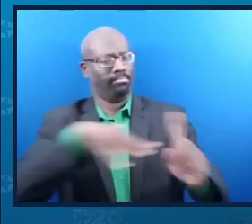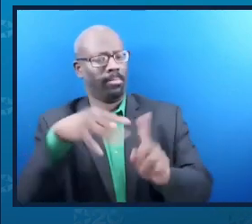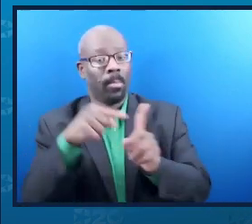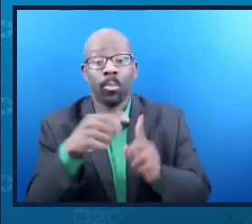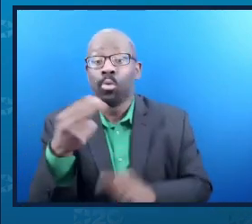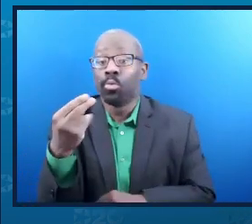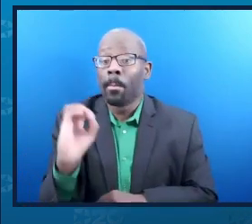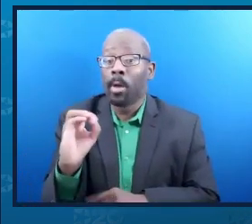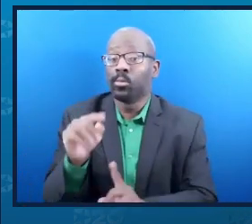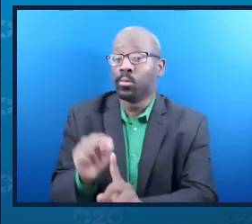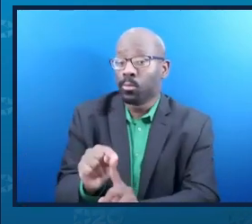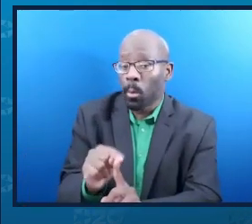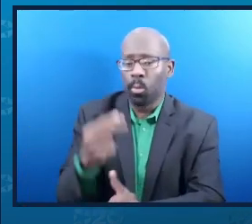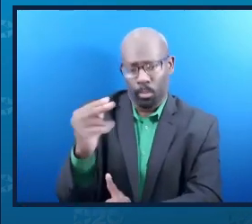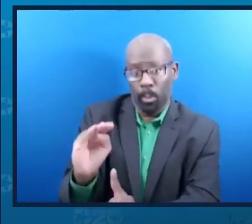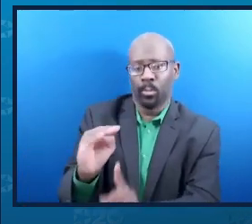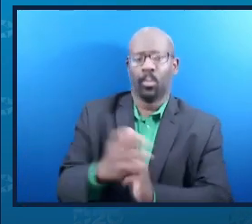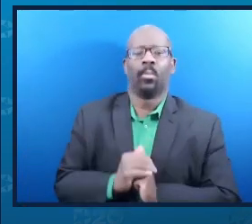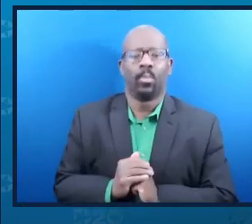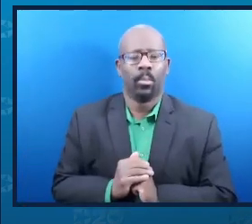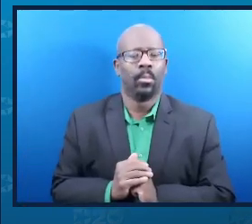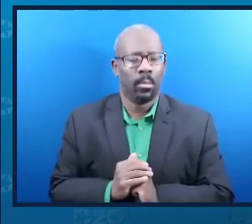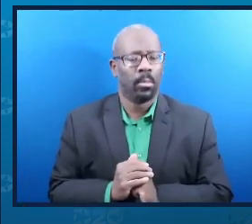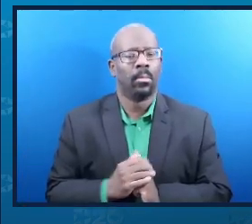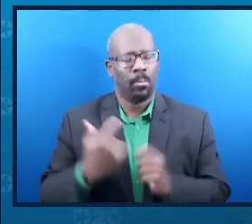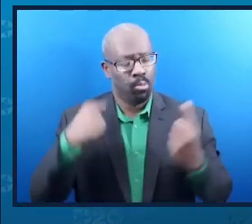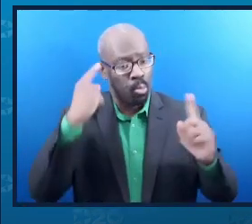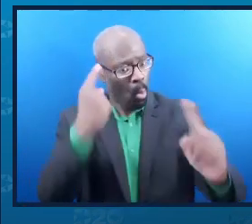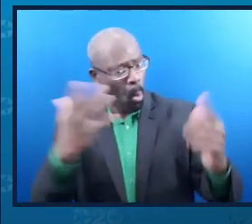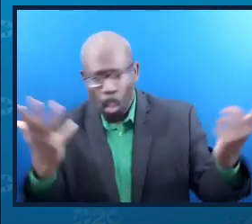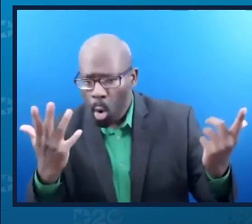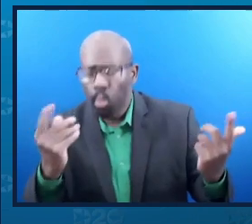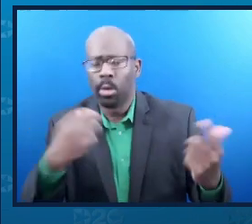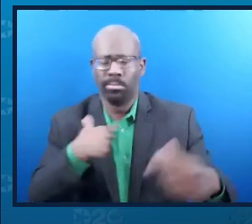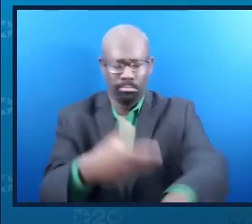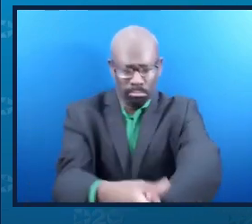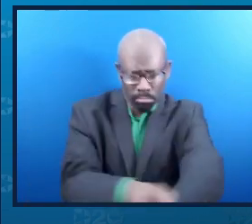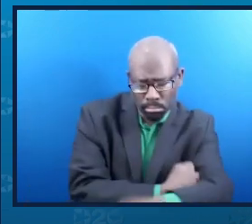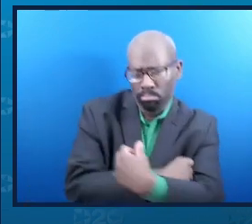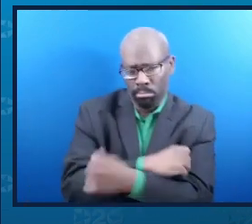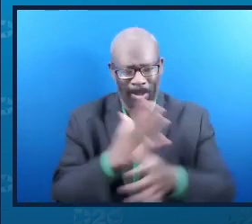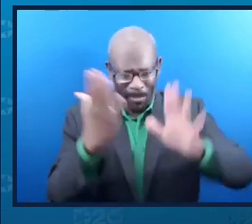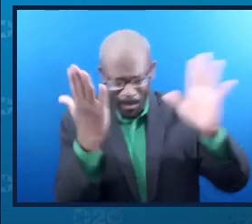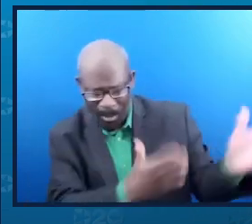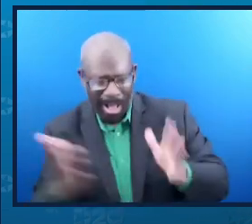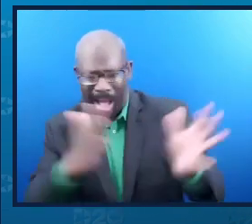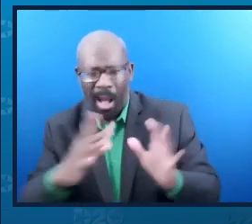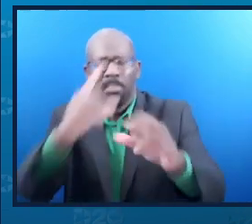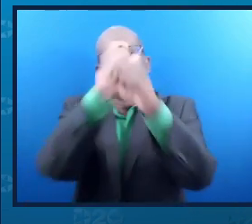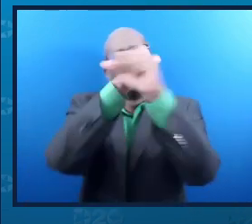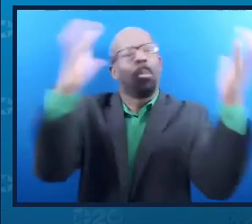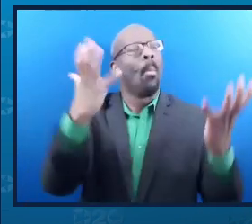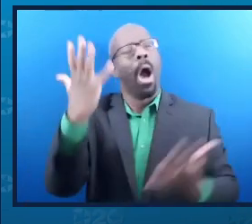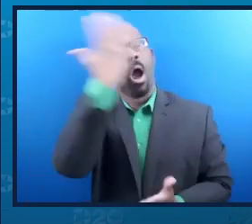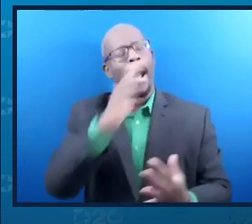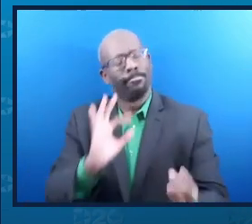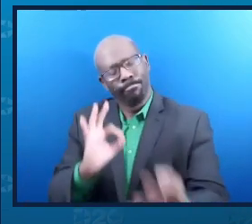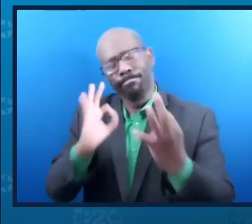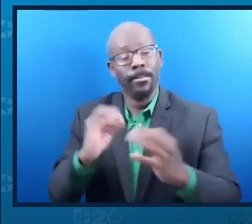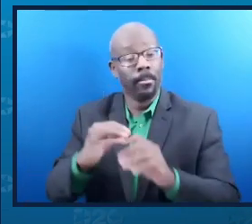CLEAN-ENERGY-FUELED COMMUNITIES.